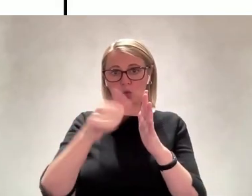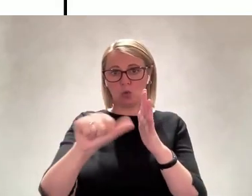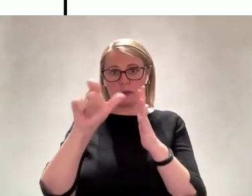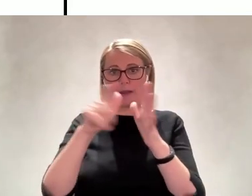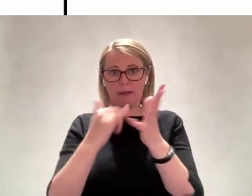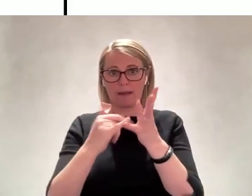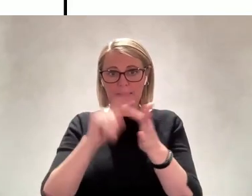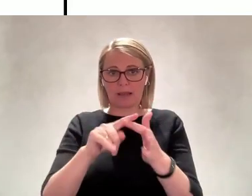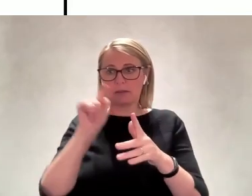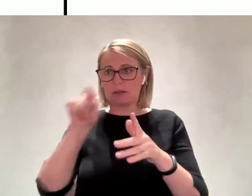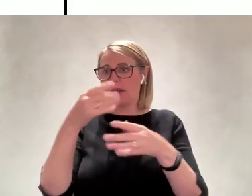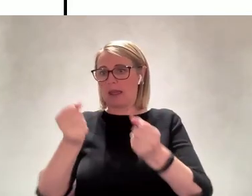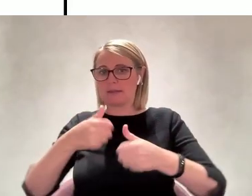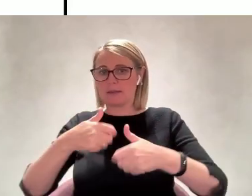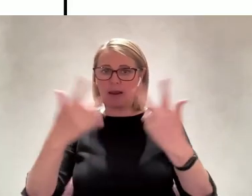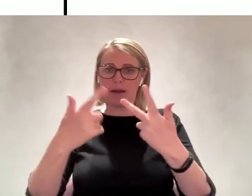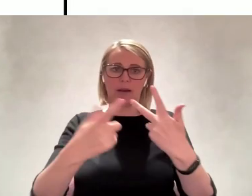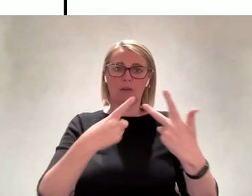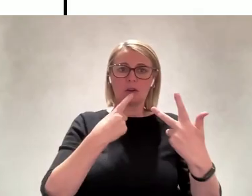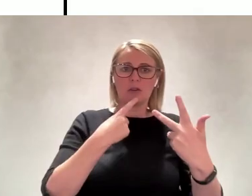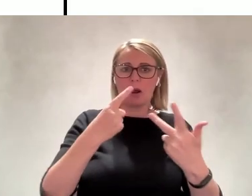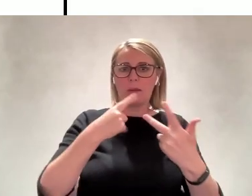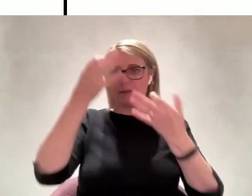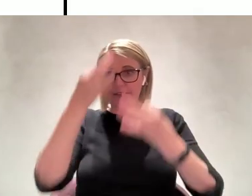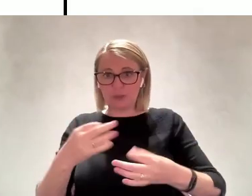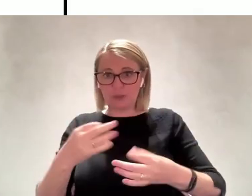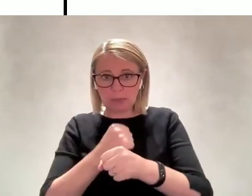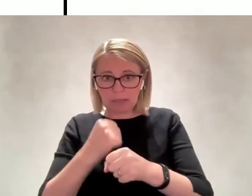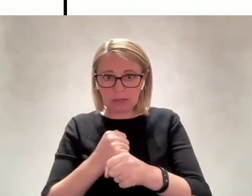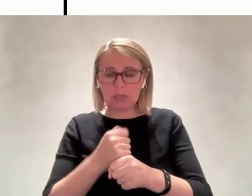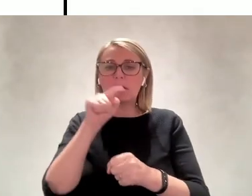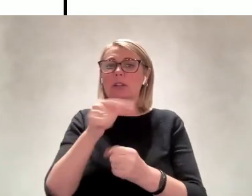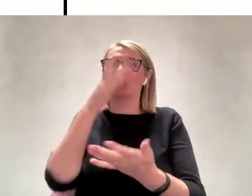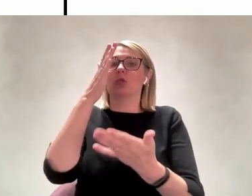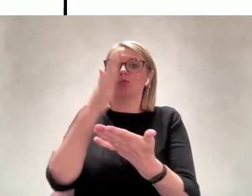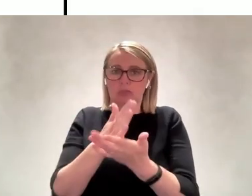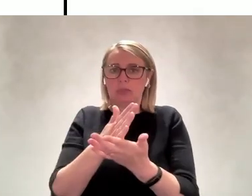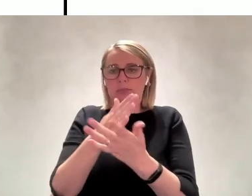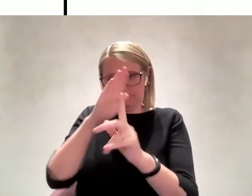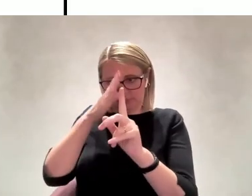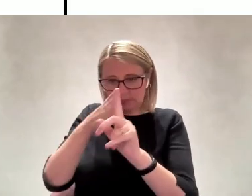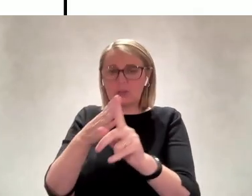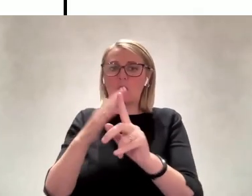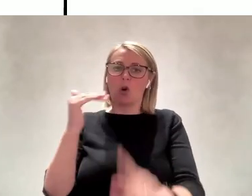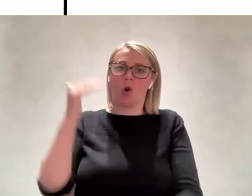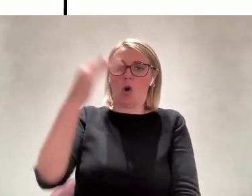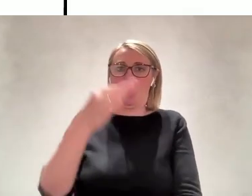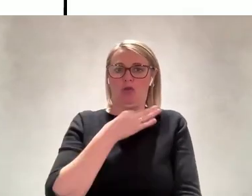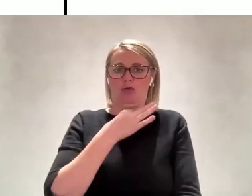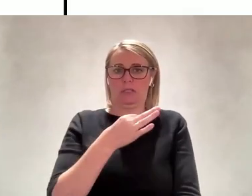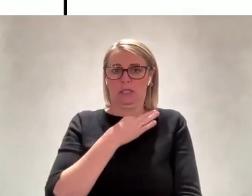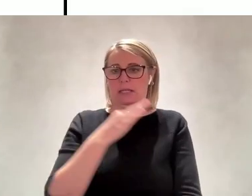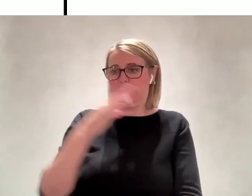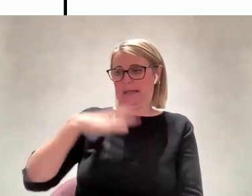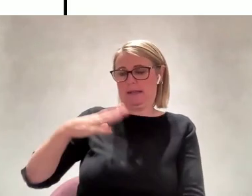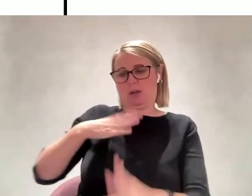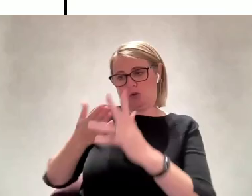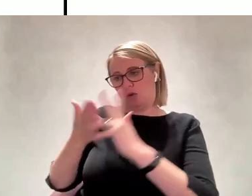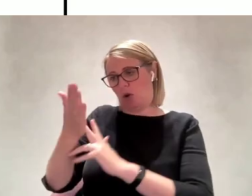case that proposes any kind of automated decision making is immediately considered high risk and needs to go through